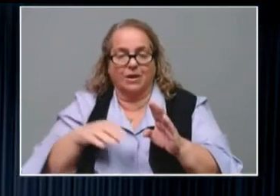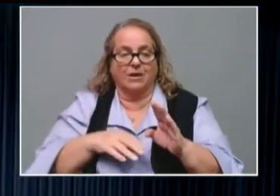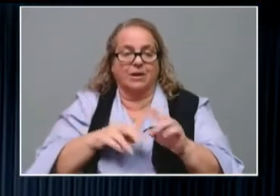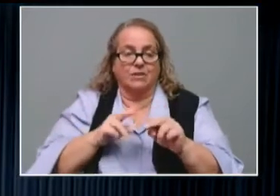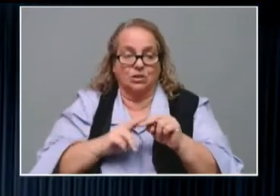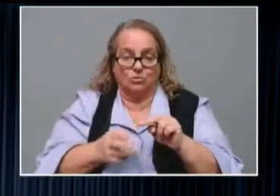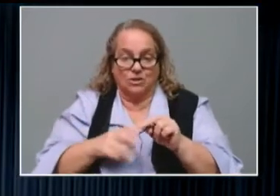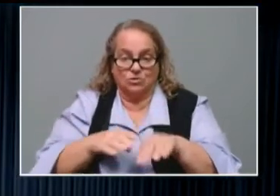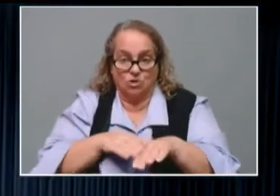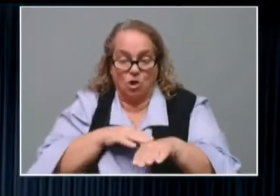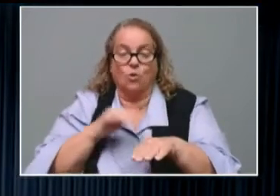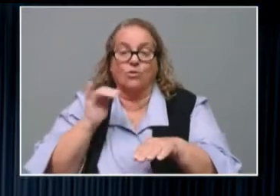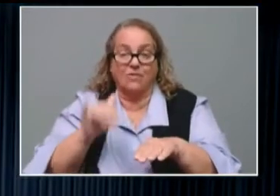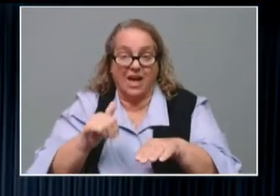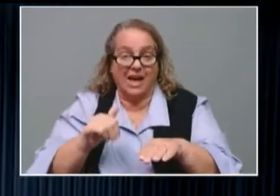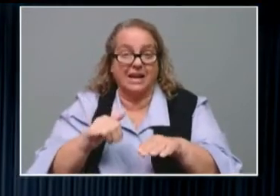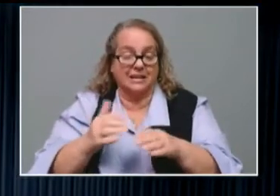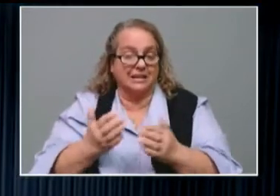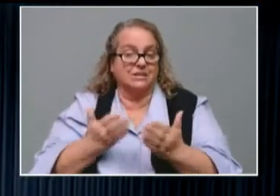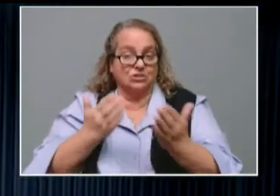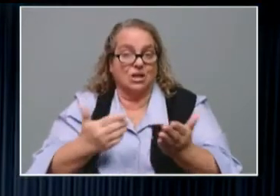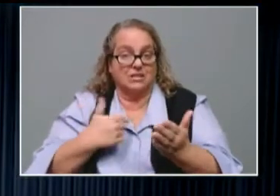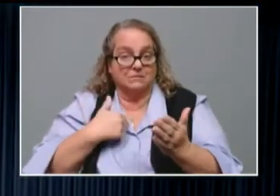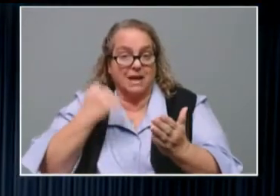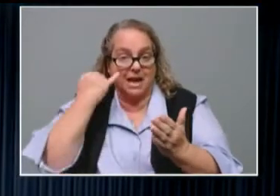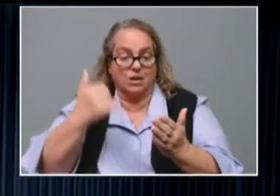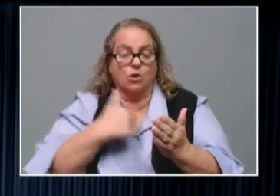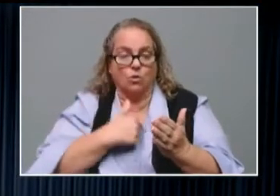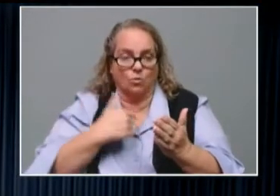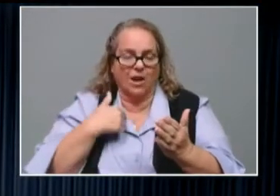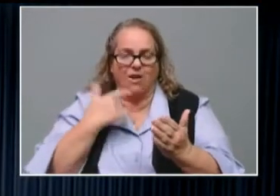towards a plateau? I would just encourage people. And there's some